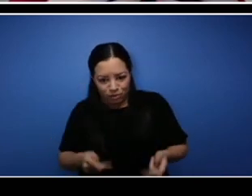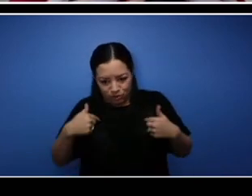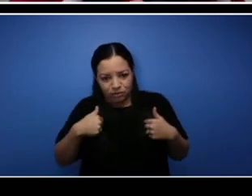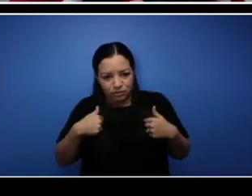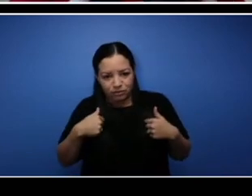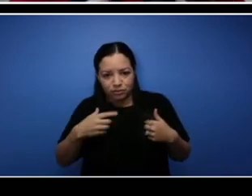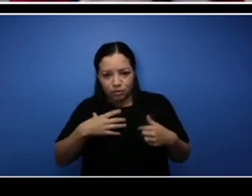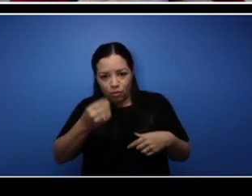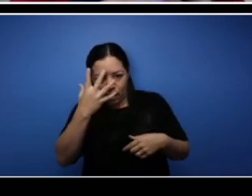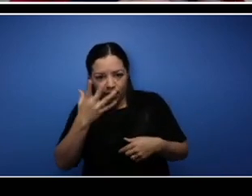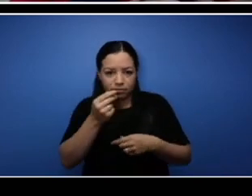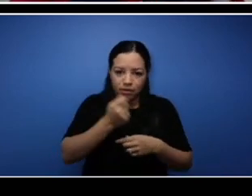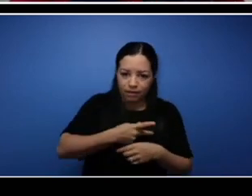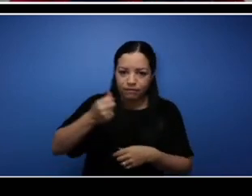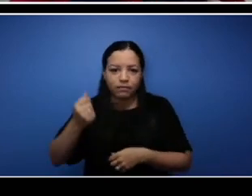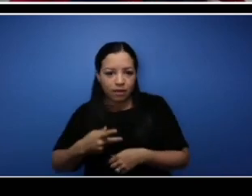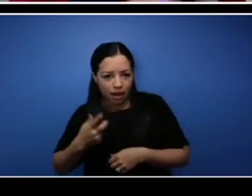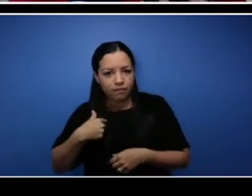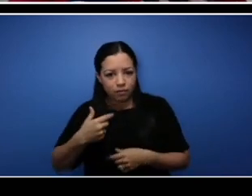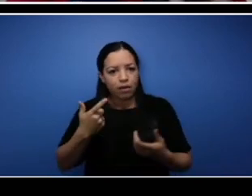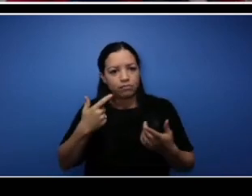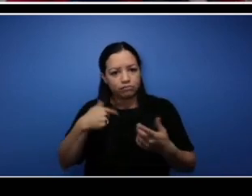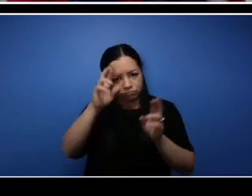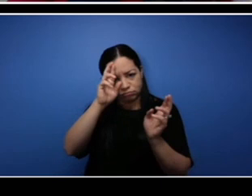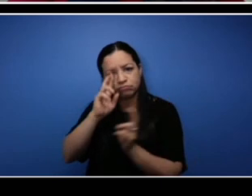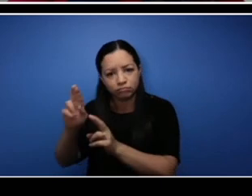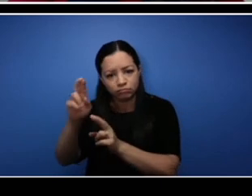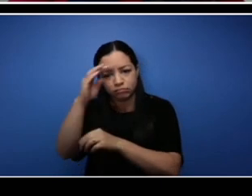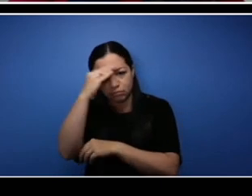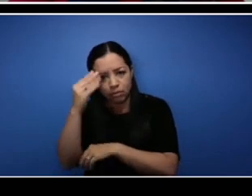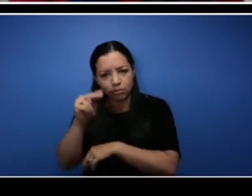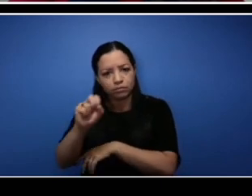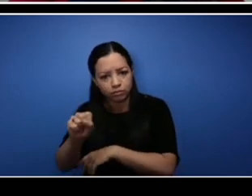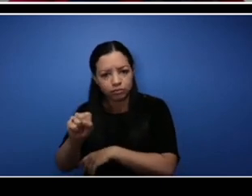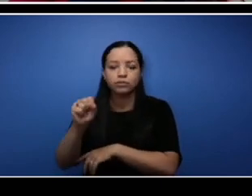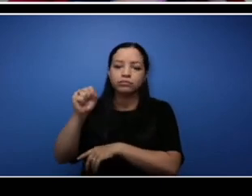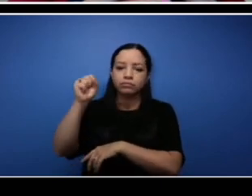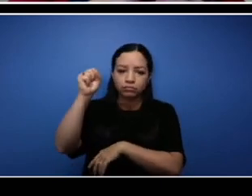my profound respect to local Indigenous and African Nova Scotian communities although